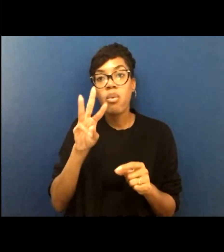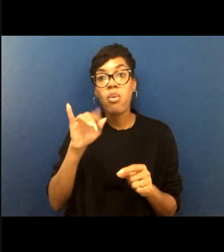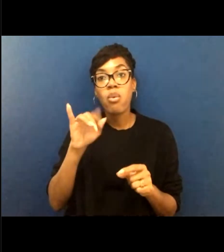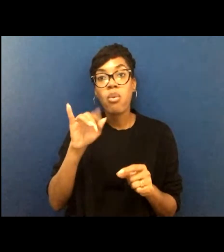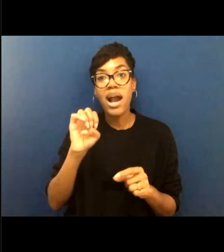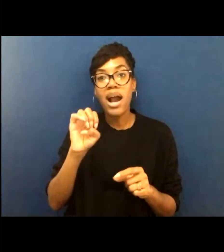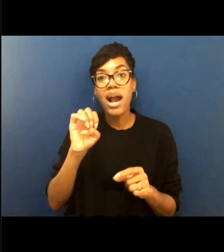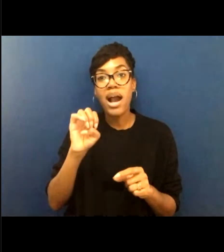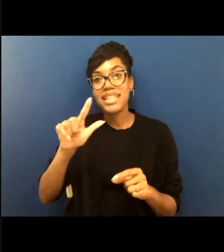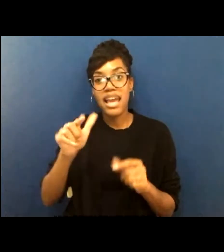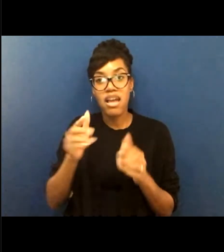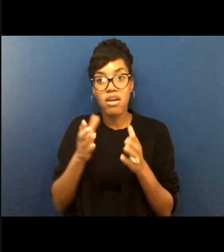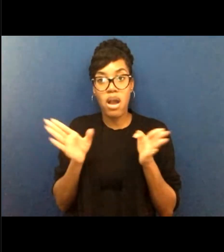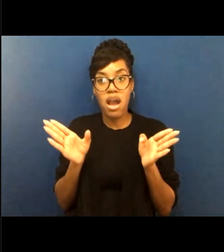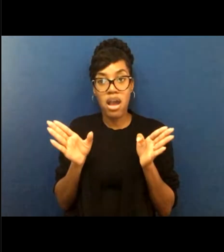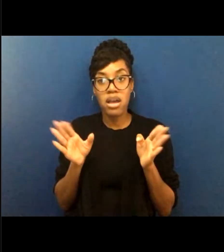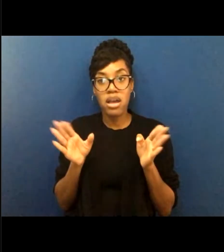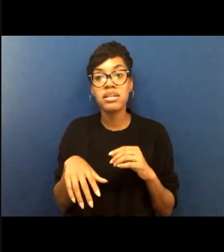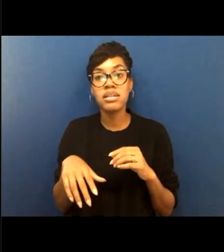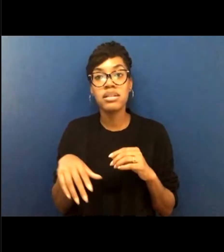And Jody is saying female, because you said she .